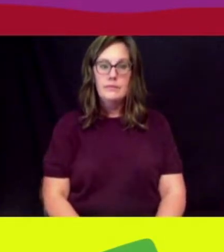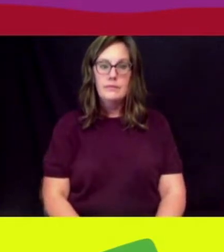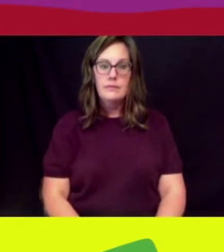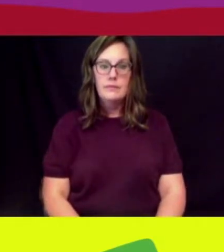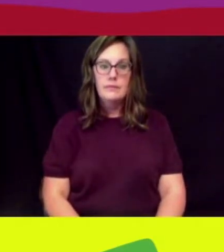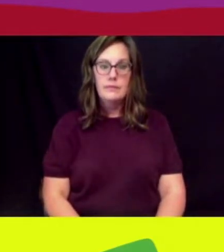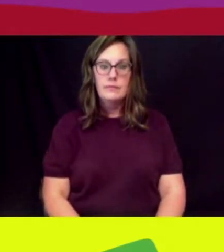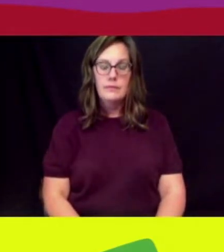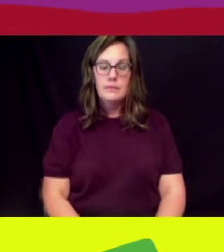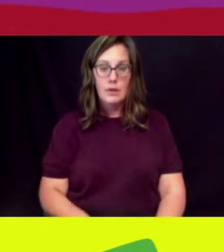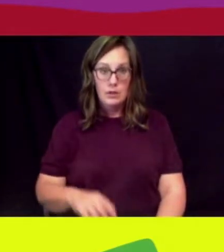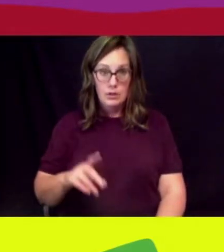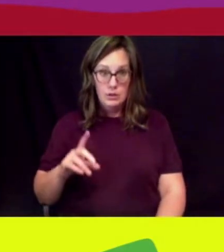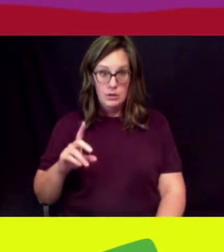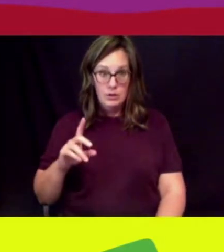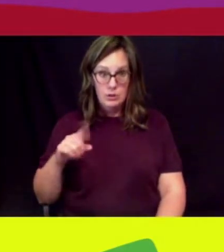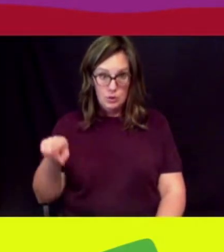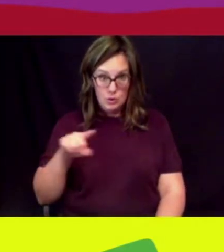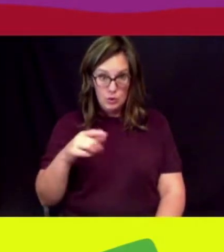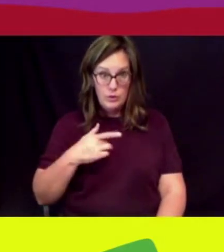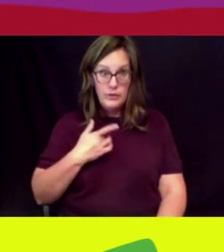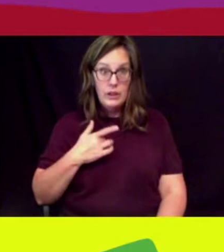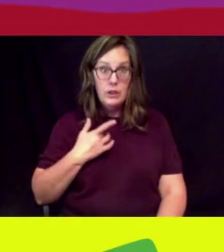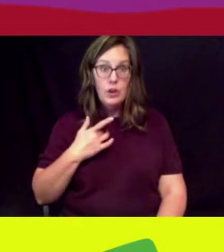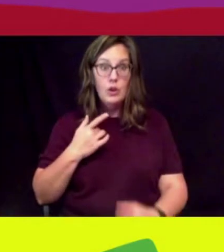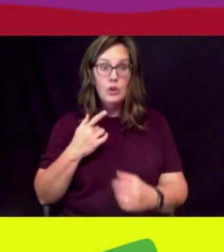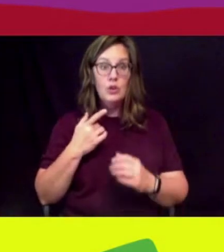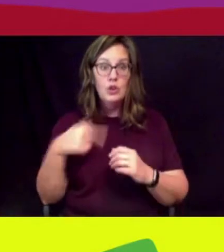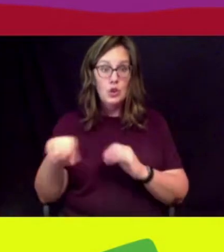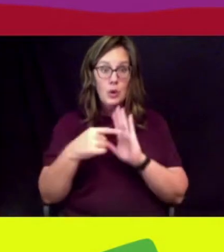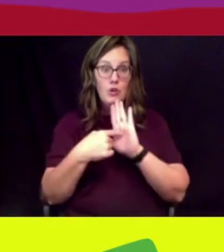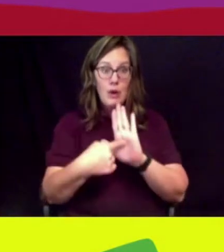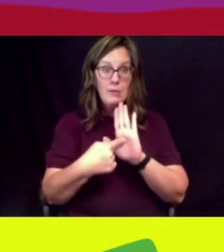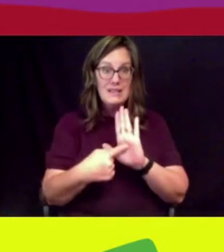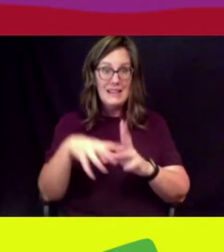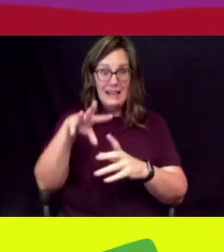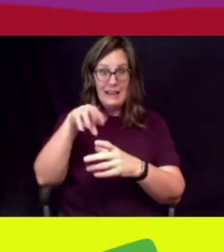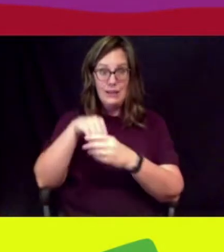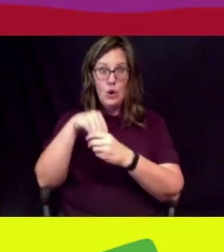feel like you are representative represented within your home community communities sorry